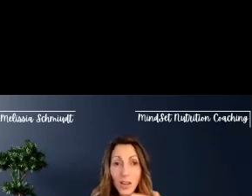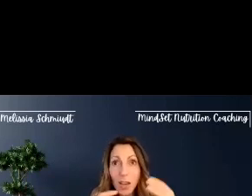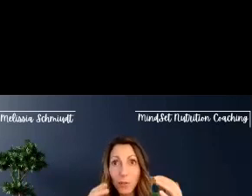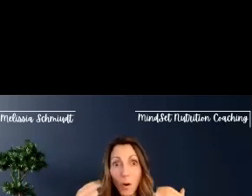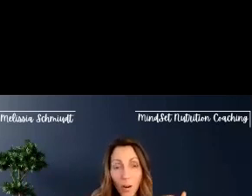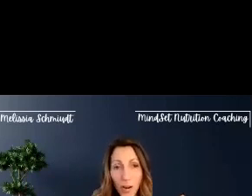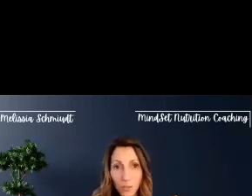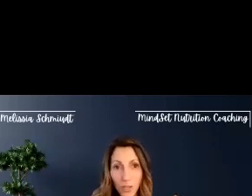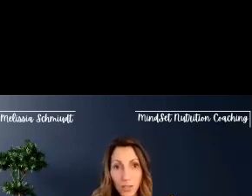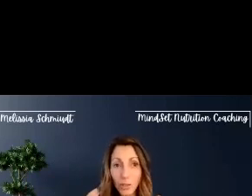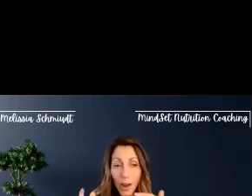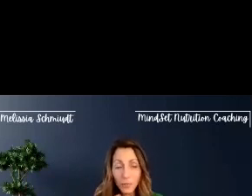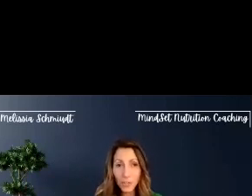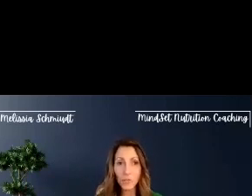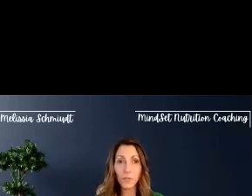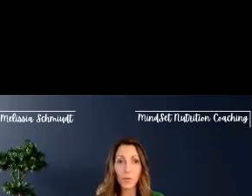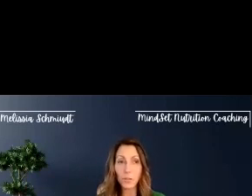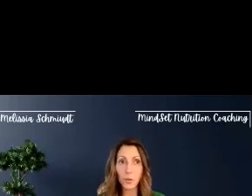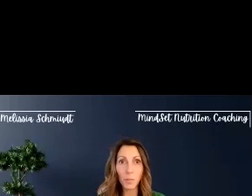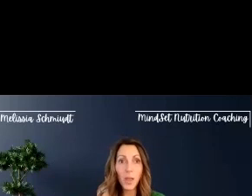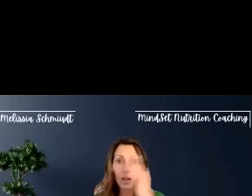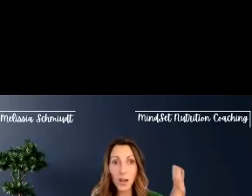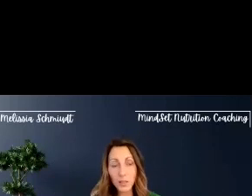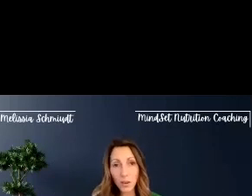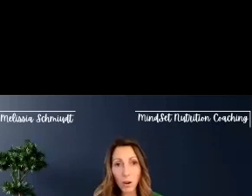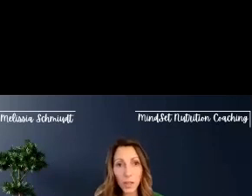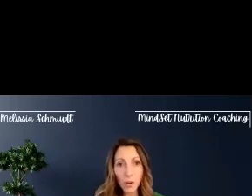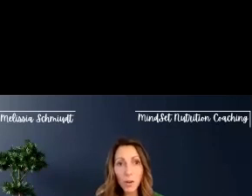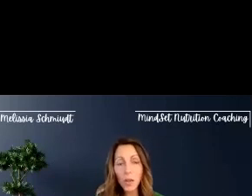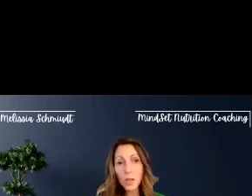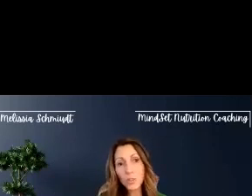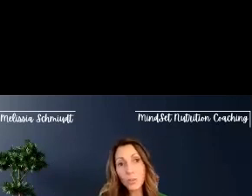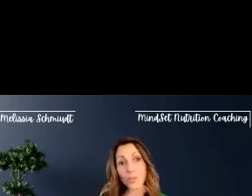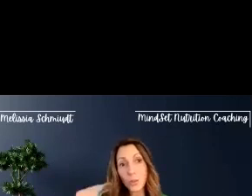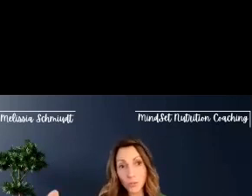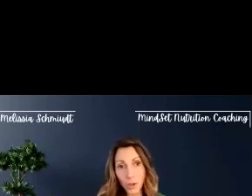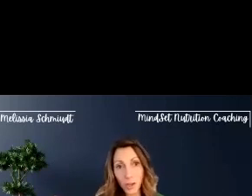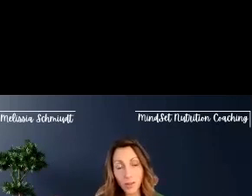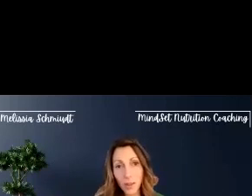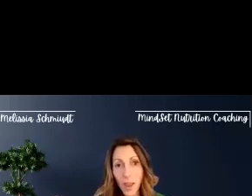And then if you are exercising, you have to shift the focus from constant cardio to strength training.